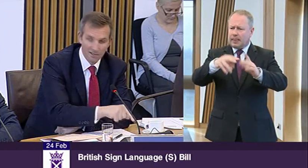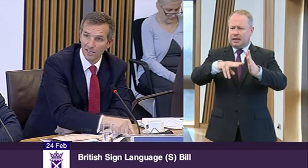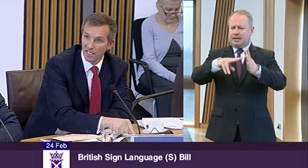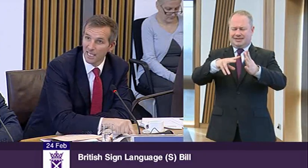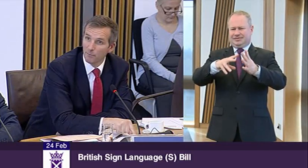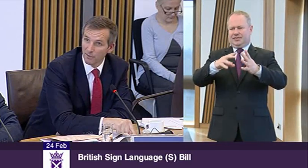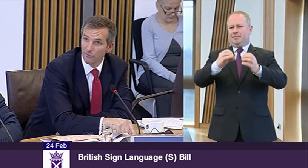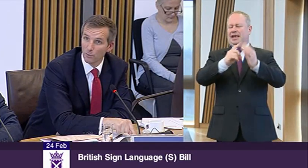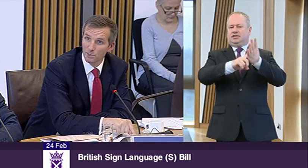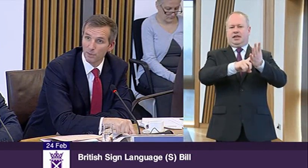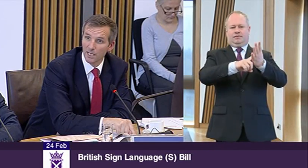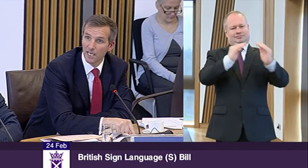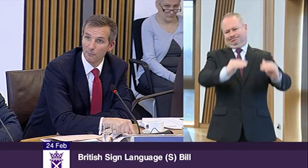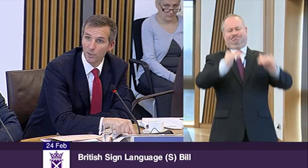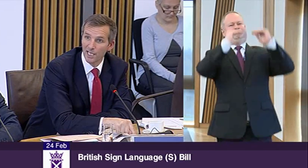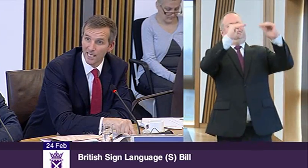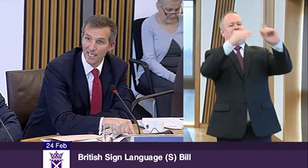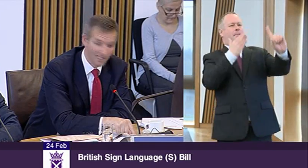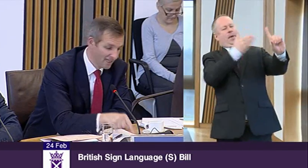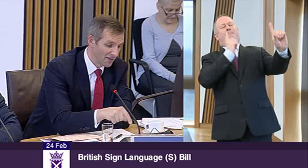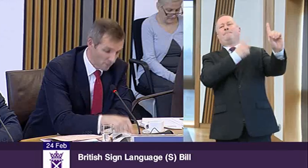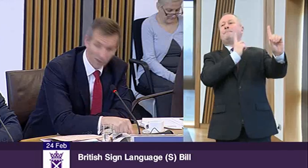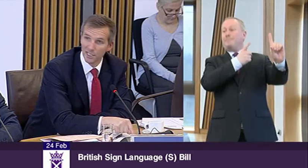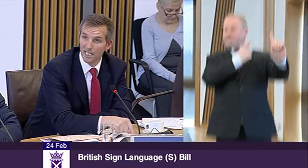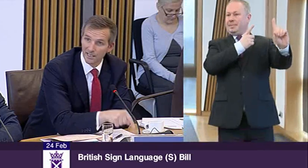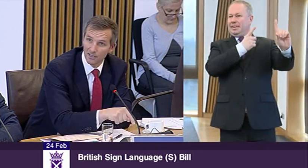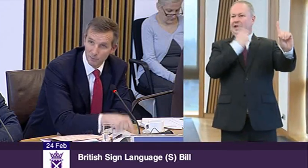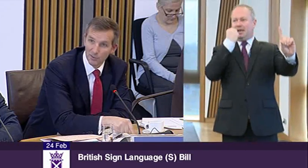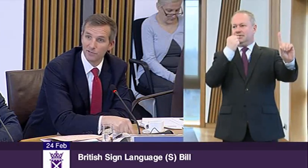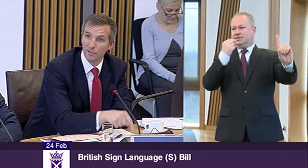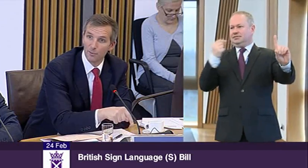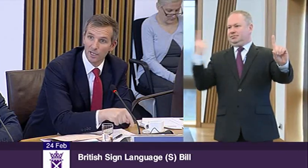they will give BSL a status that can then be enforced by praying in aid the Equality